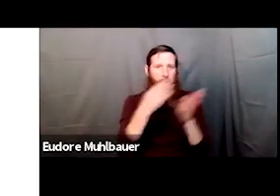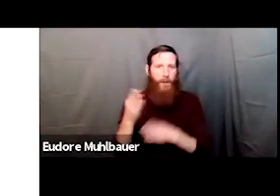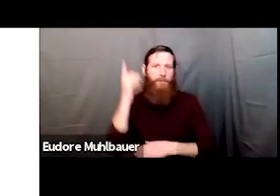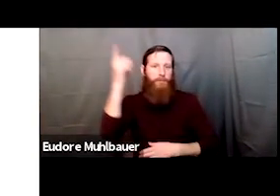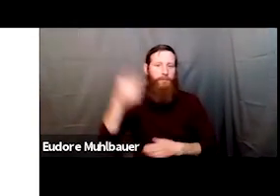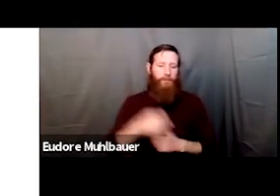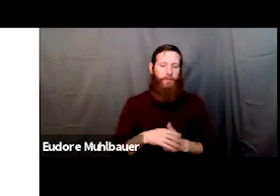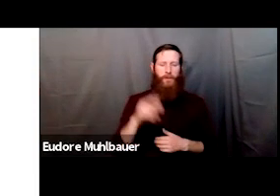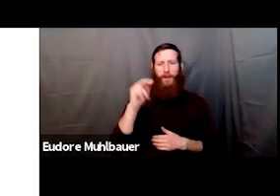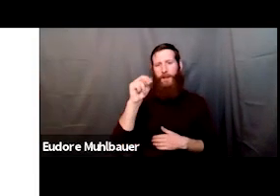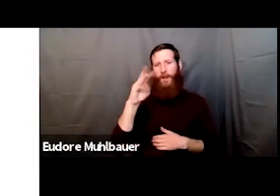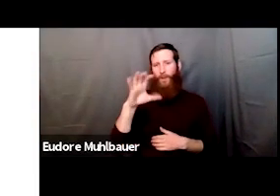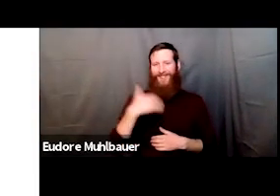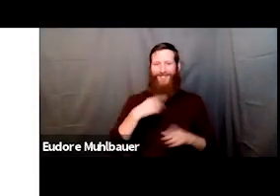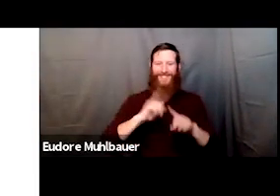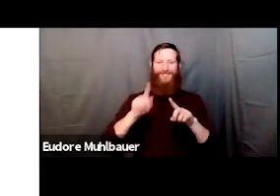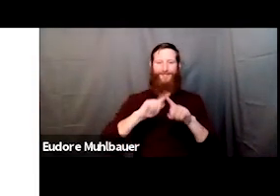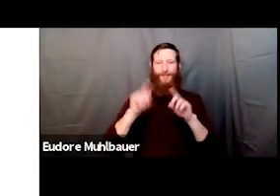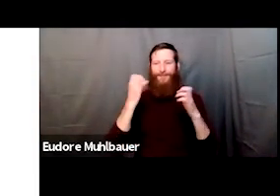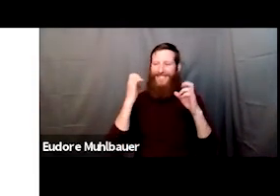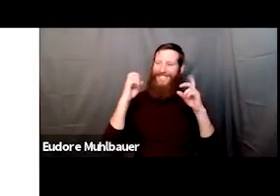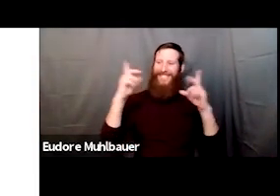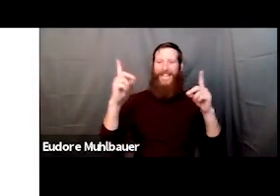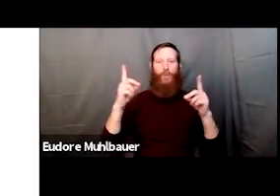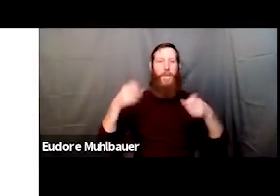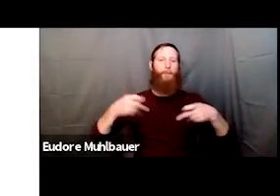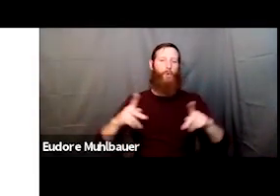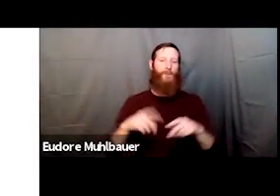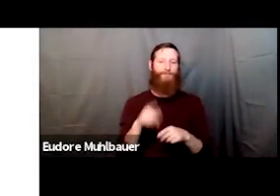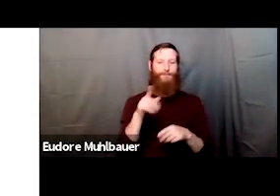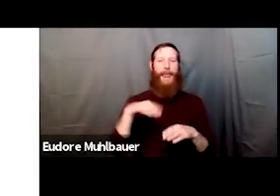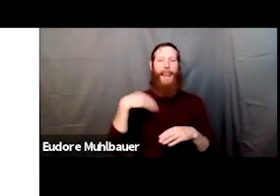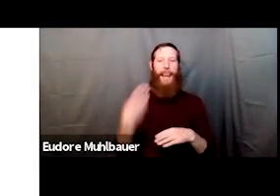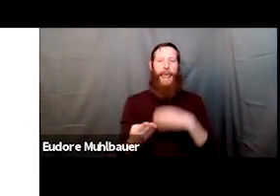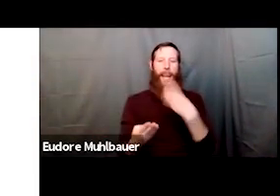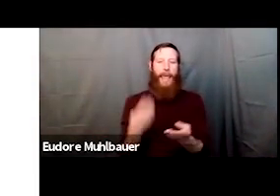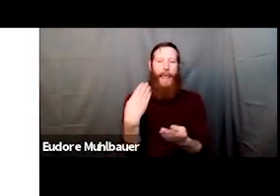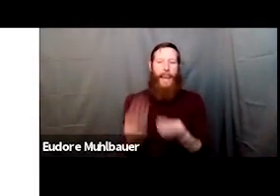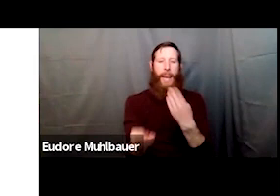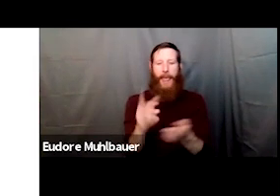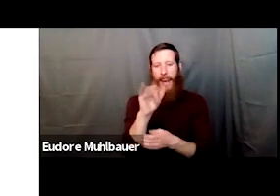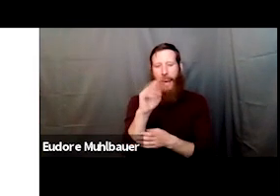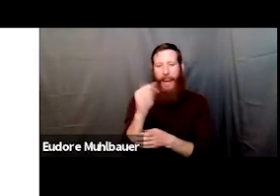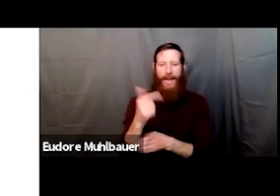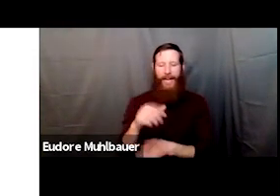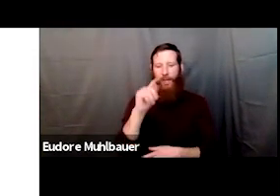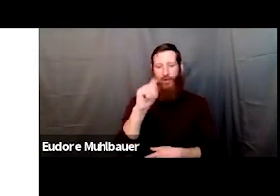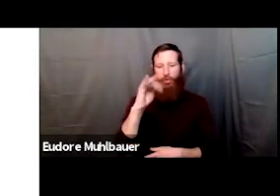NWAC has a bunch of educational opportunities including the Laying Tracks seminar which are designed for people who are newer to touring